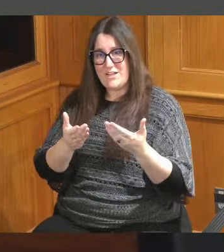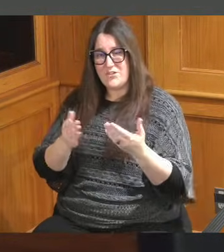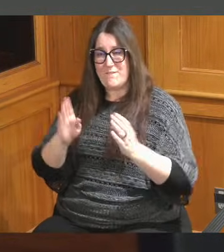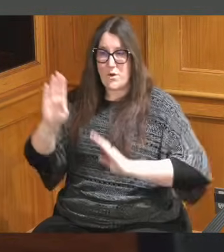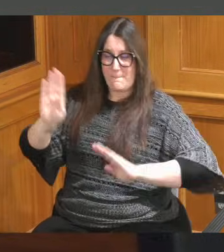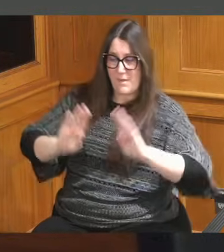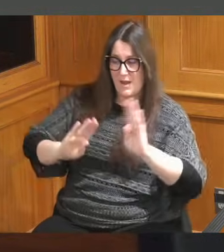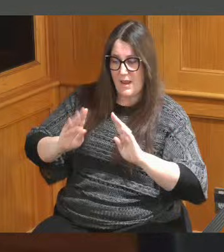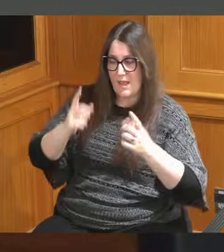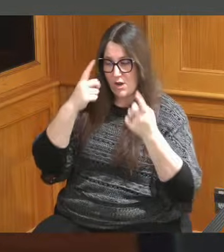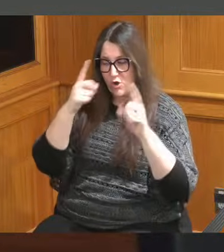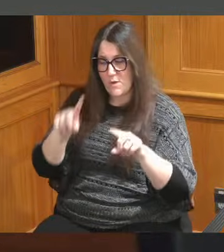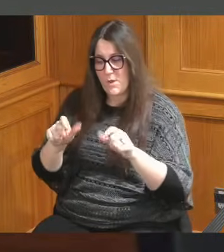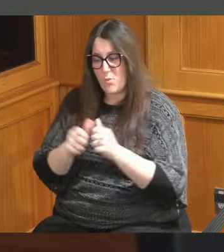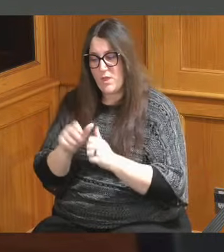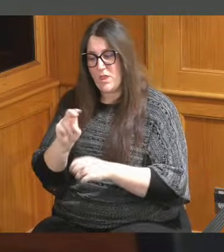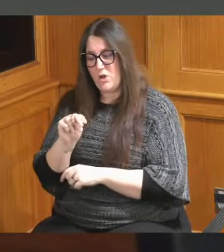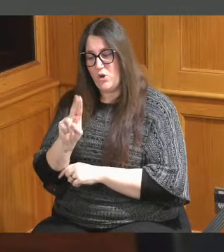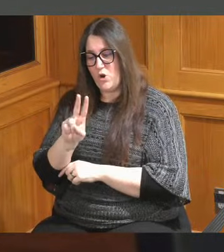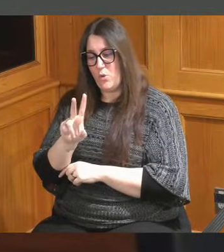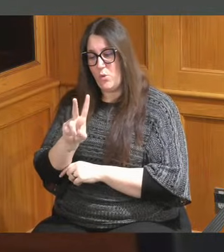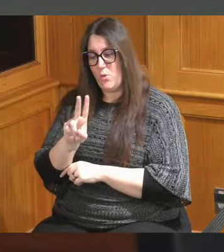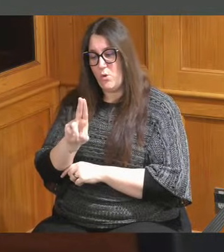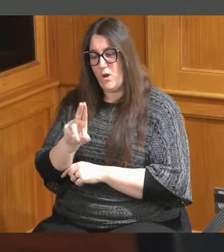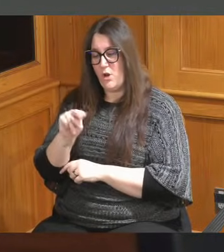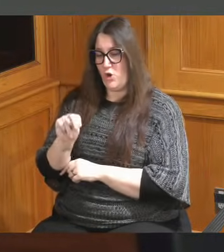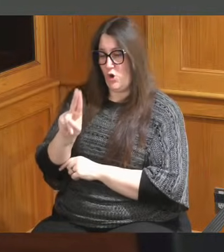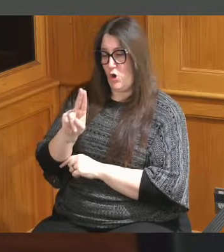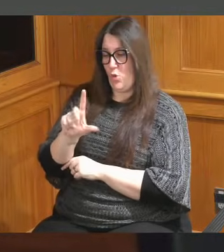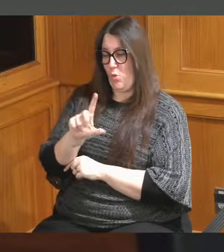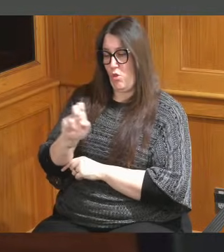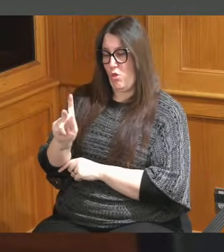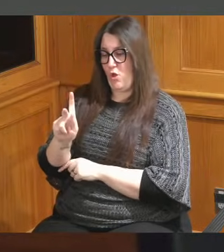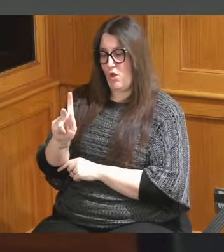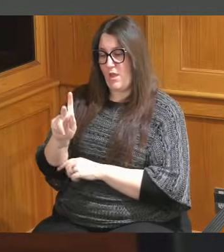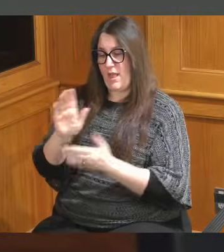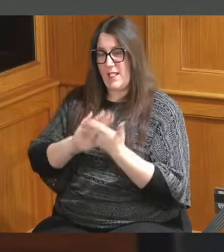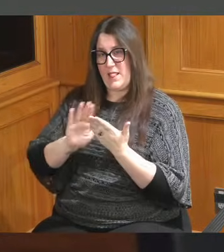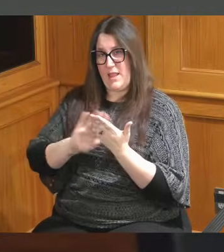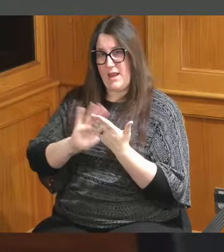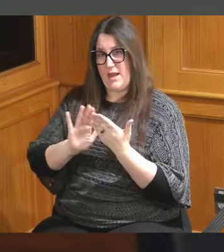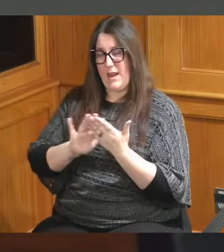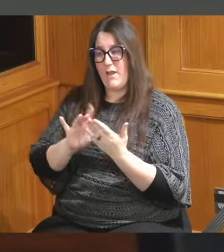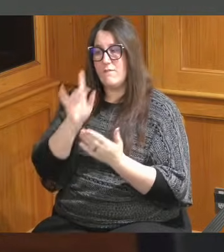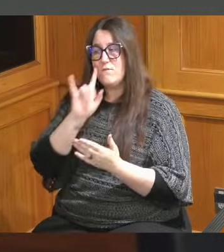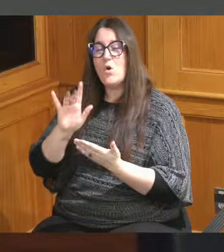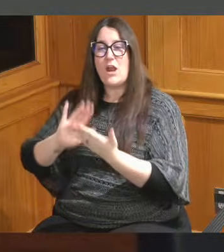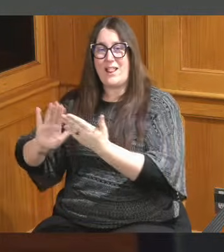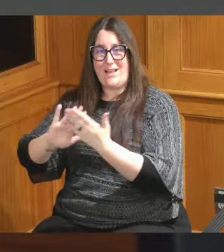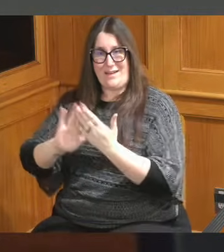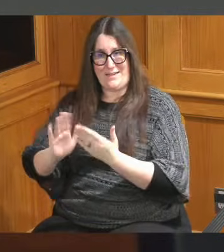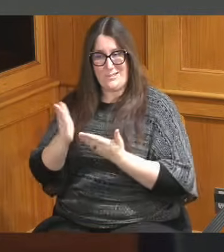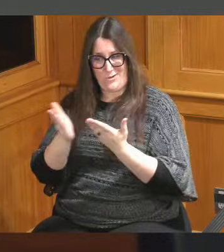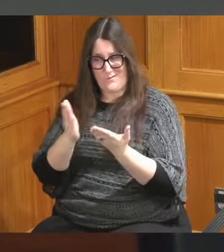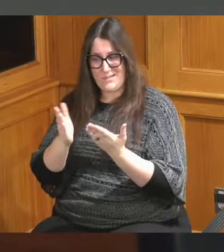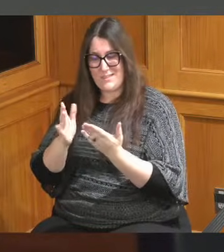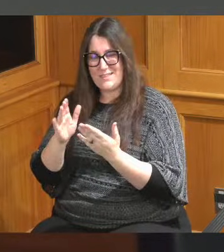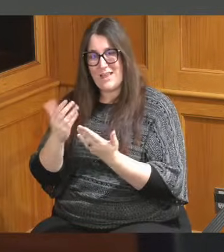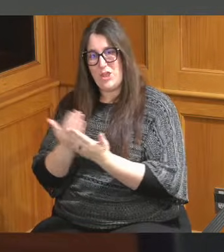with New Look Cleaning for janitorial services out at our new central campus building. the term on